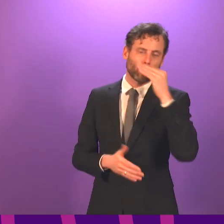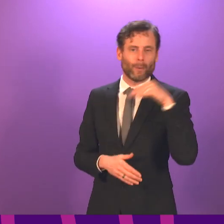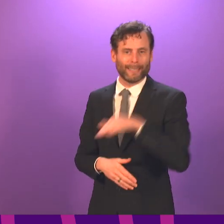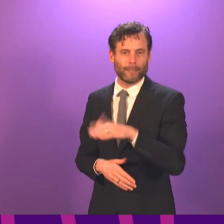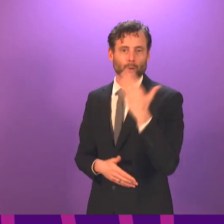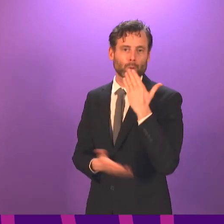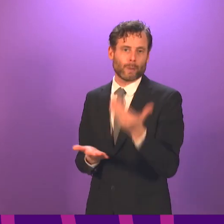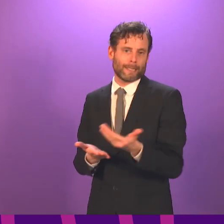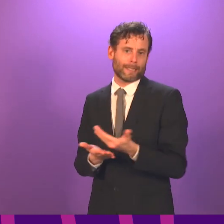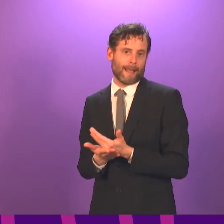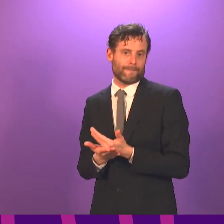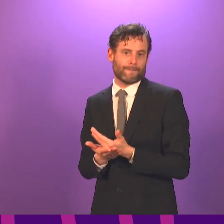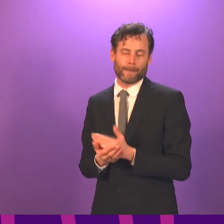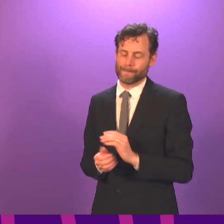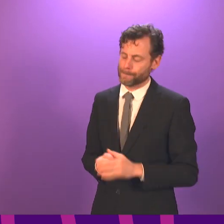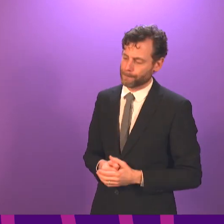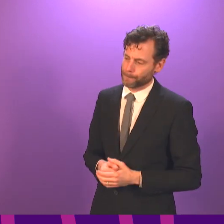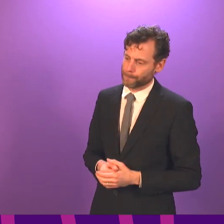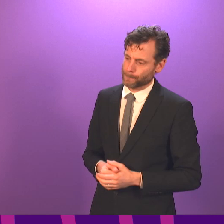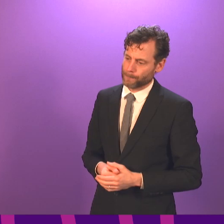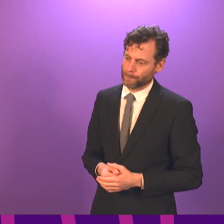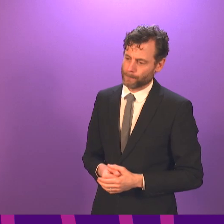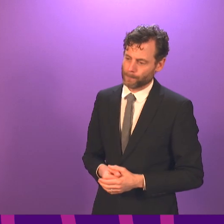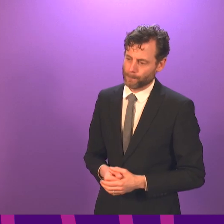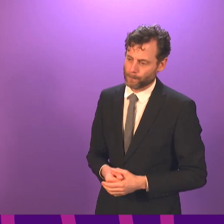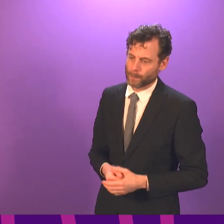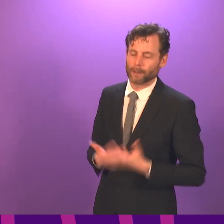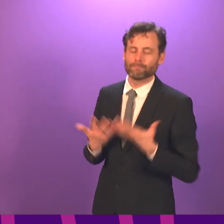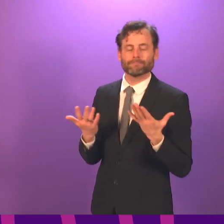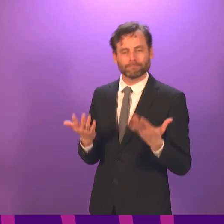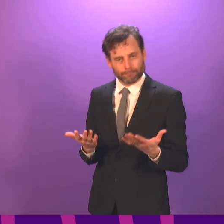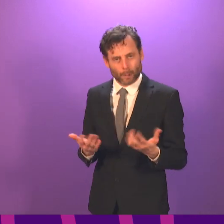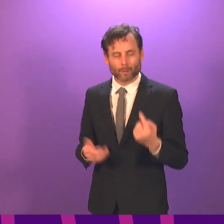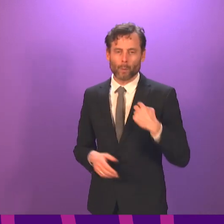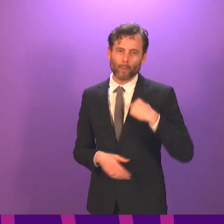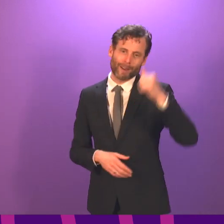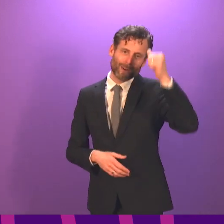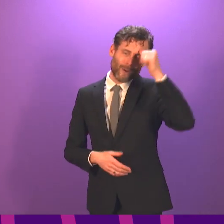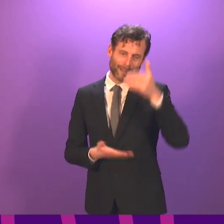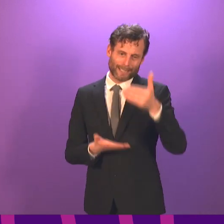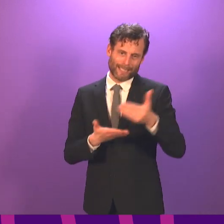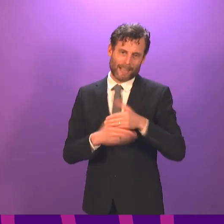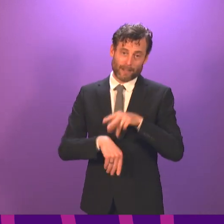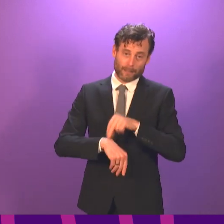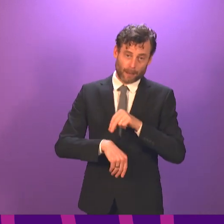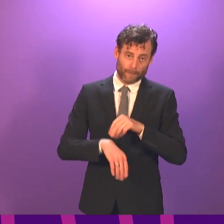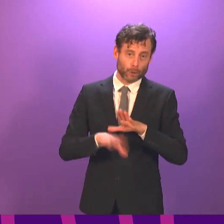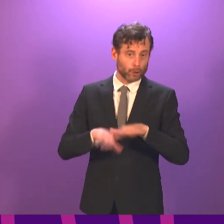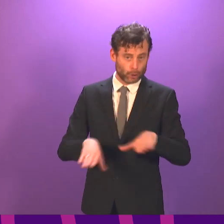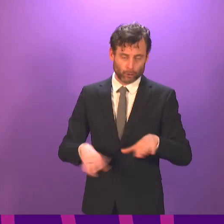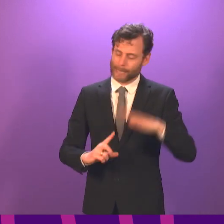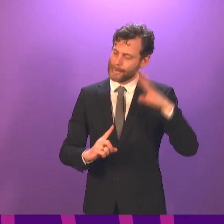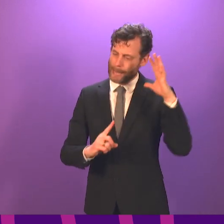the period up to the Easter holidays. Obviously, we recognise that the safety of staff and children must continue to be a key